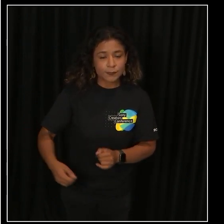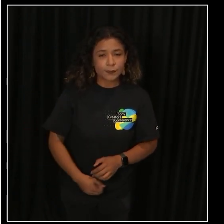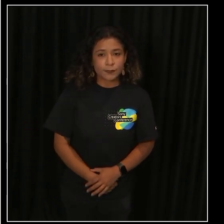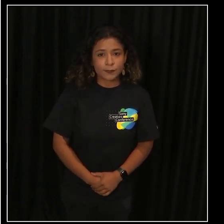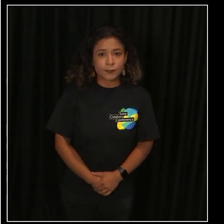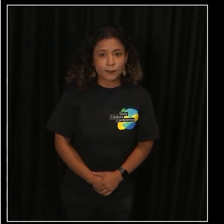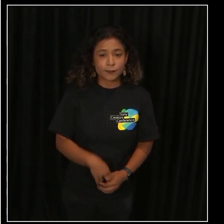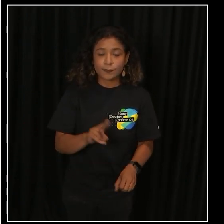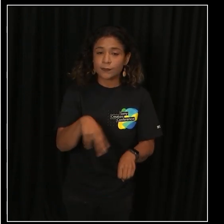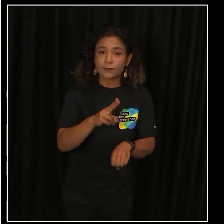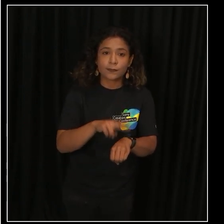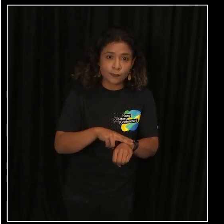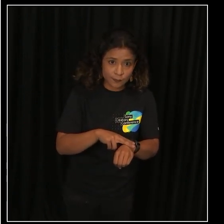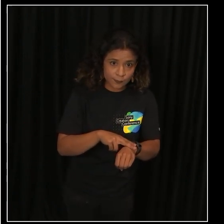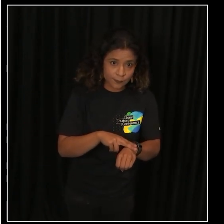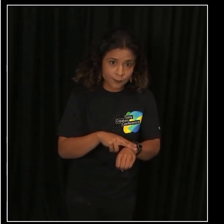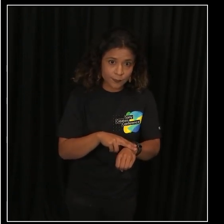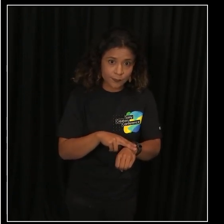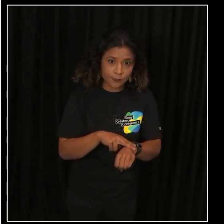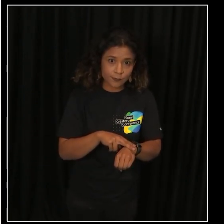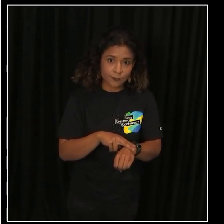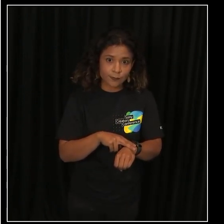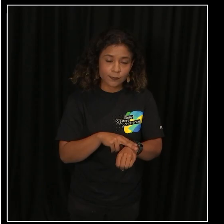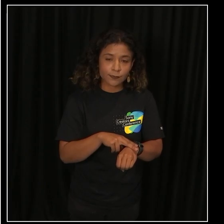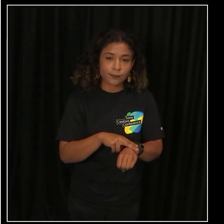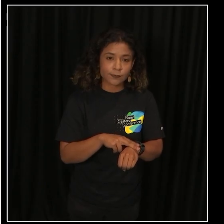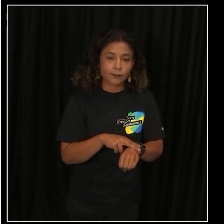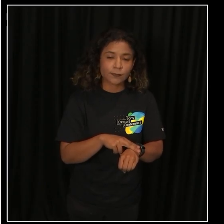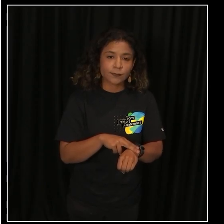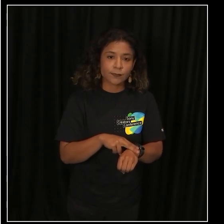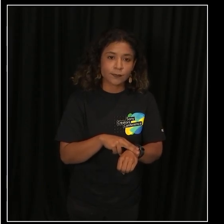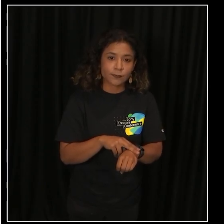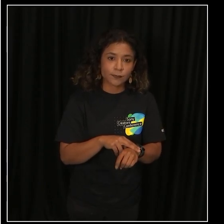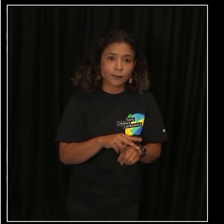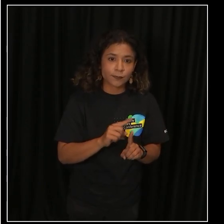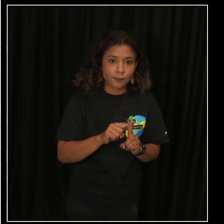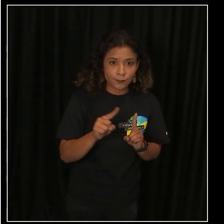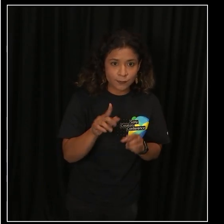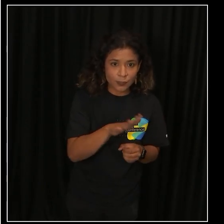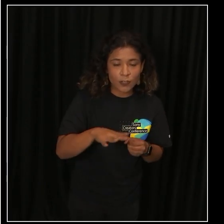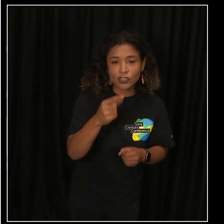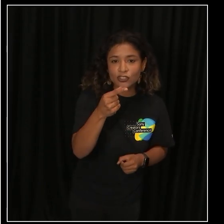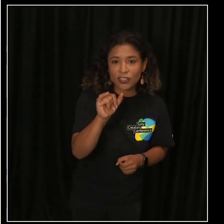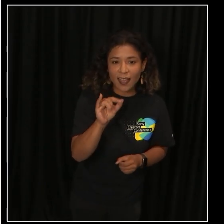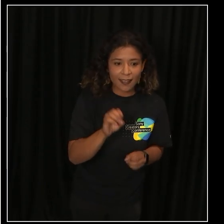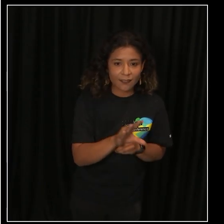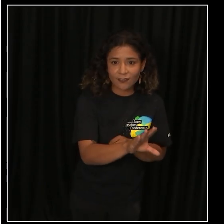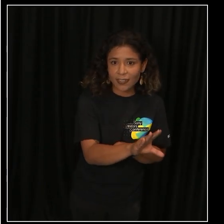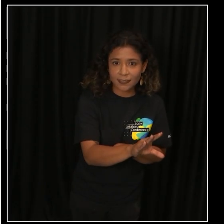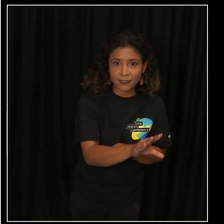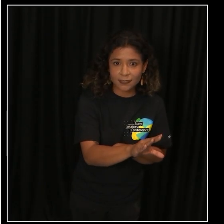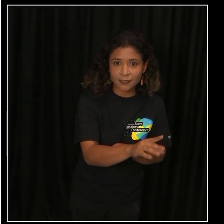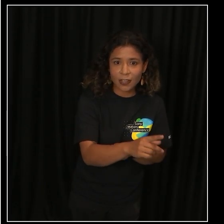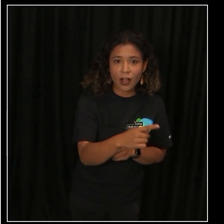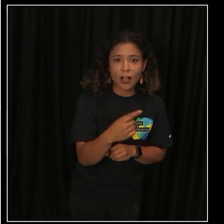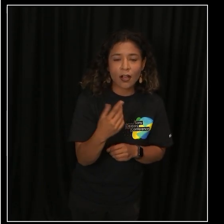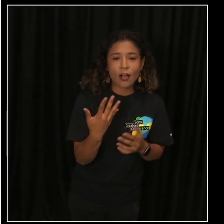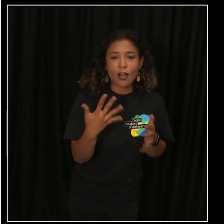of course the accuracy we build in lower but 30 hours of GI effects already accounted for